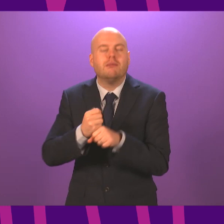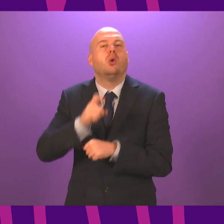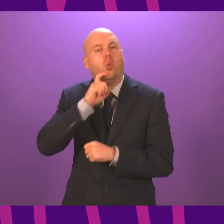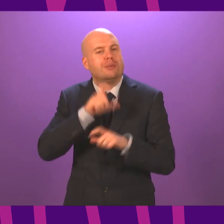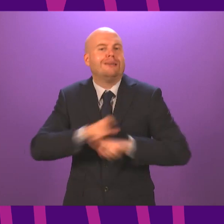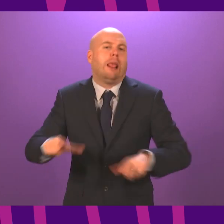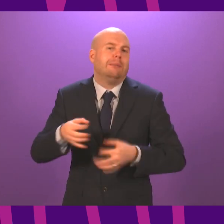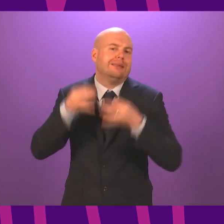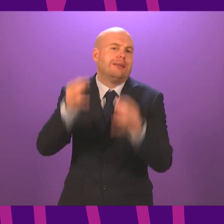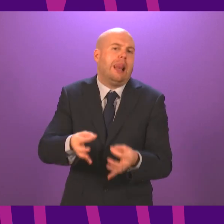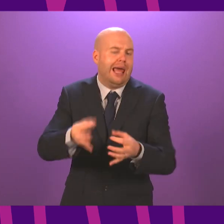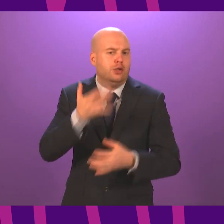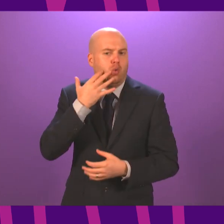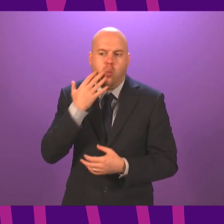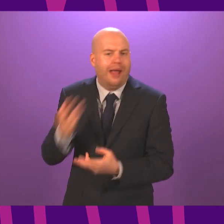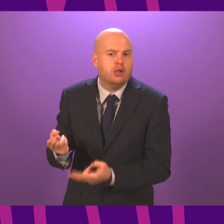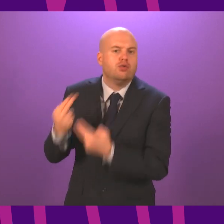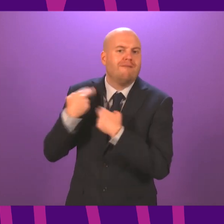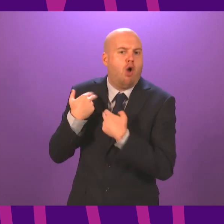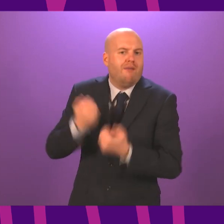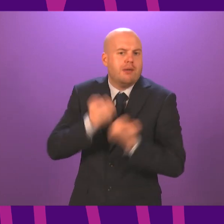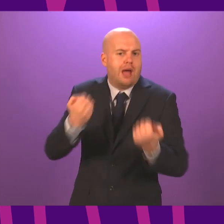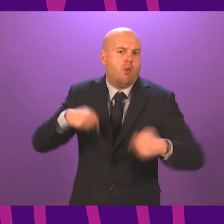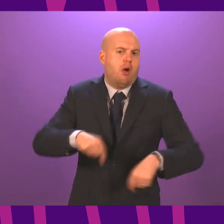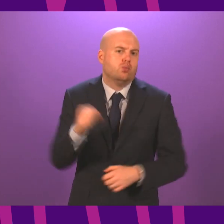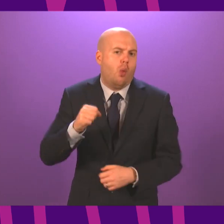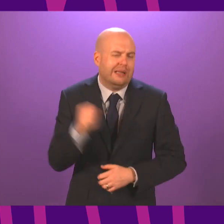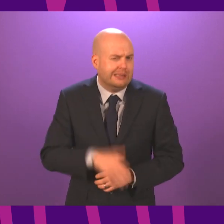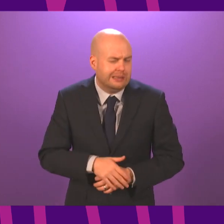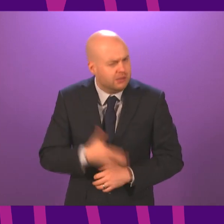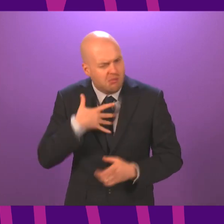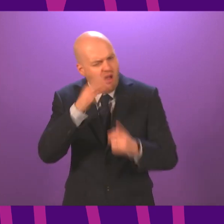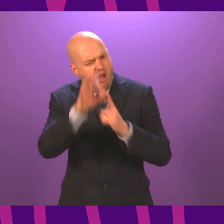when those benefits were going to be devolved. Rather than relying on the DWP to deliver disability benefits, when does the Government think that the